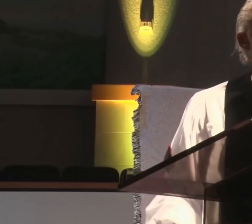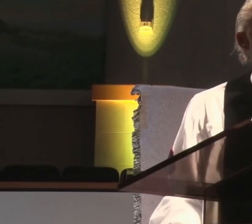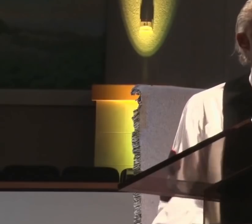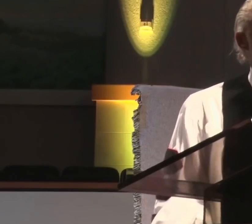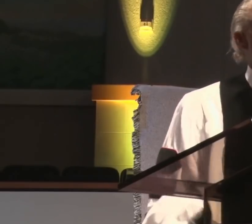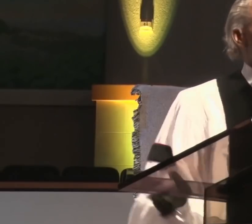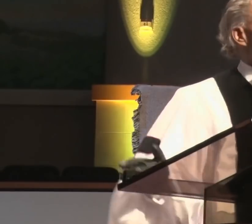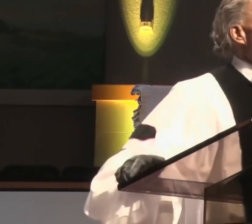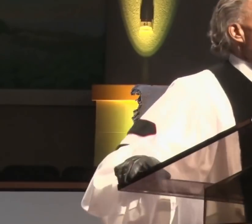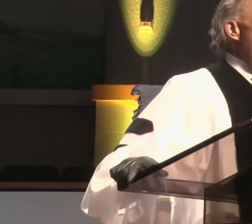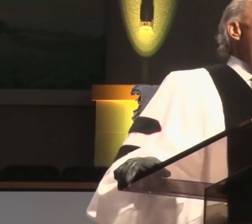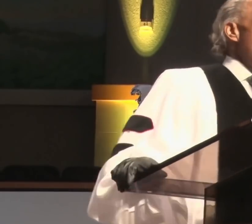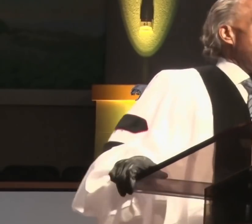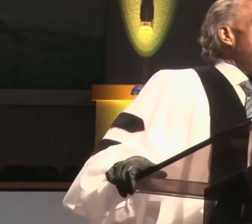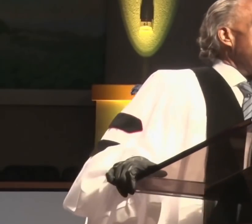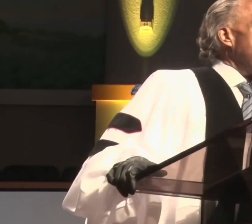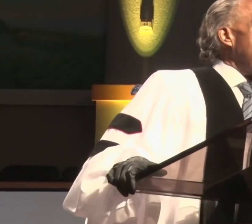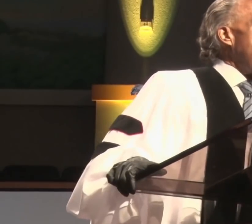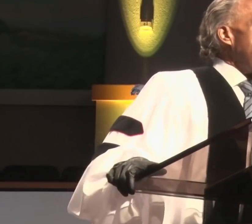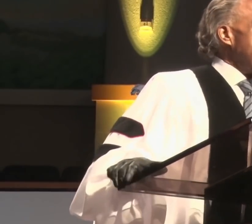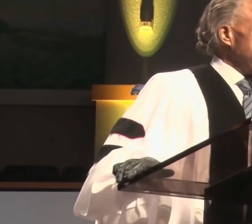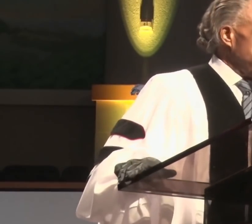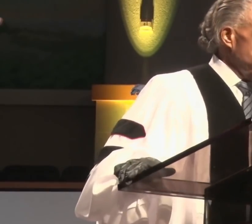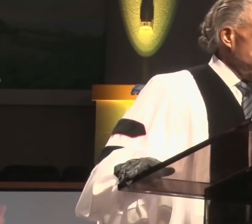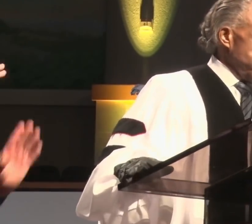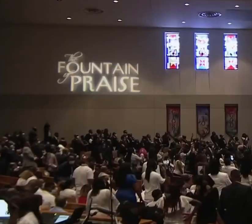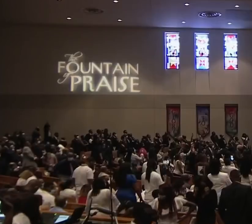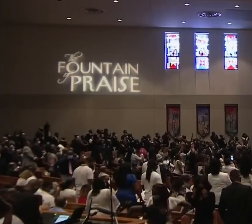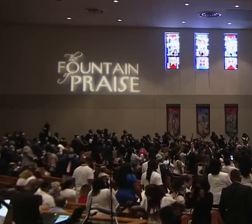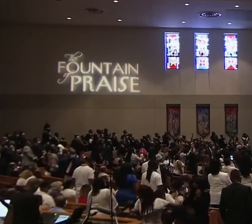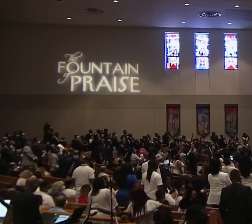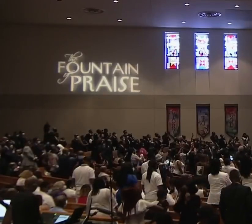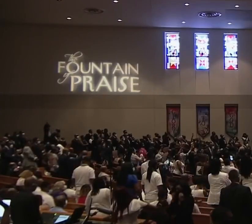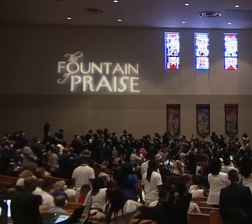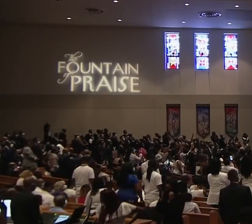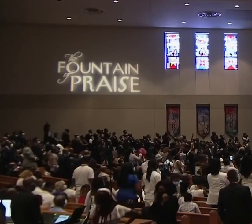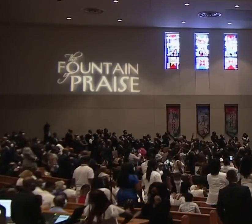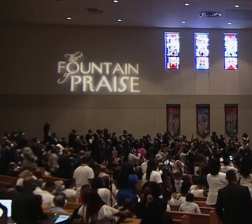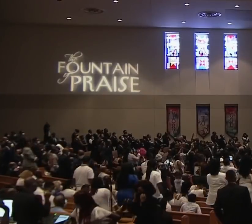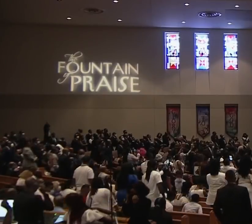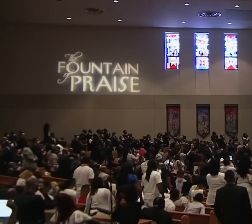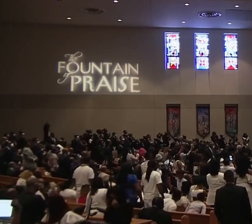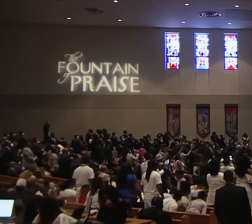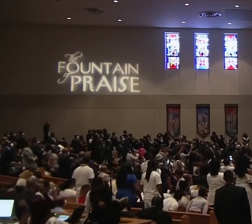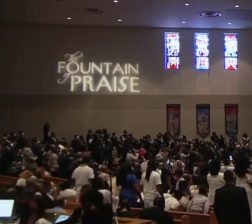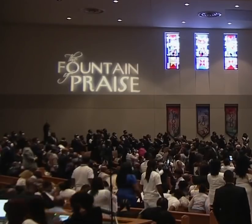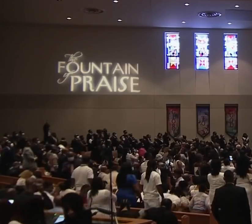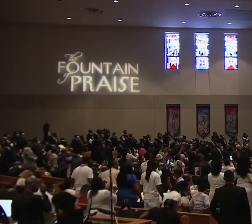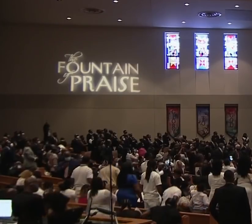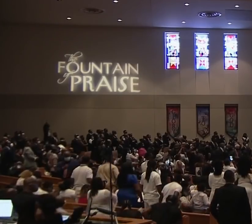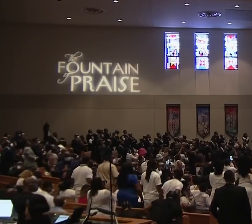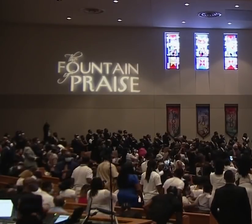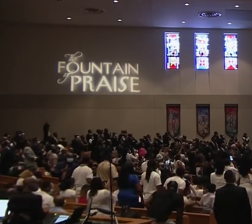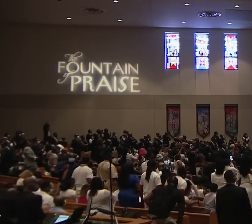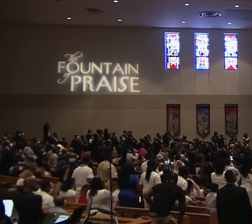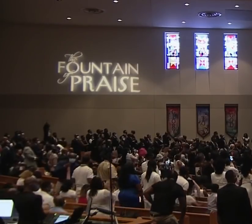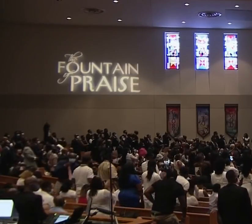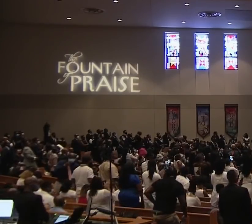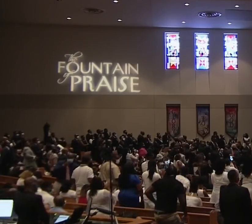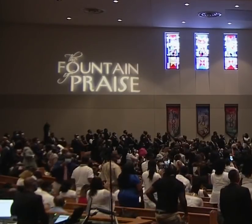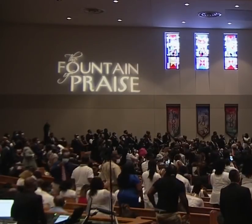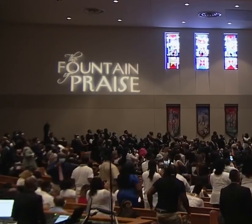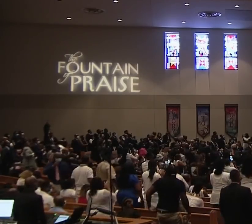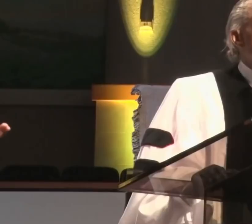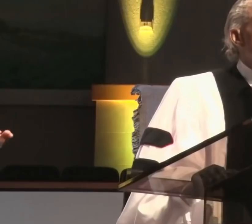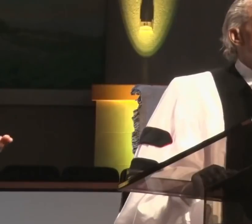AND TURN FROM YOUR WICKED WAYS, THEN YOU’LL HEAR FROM HEAVEN.